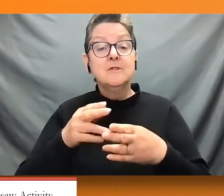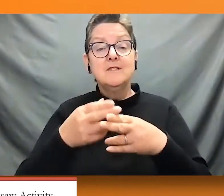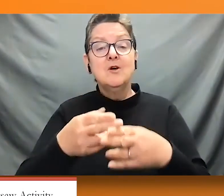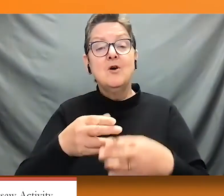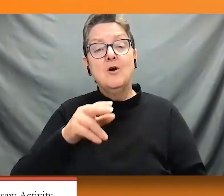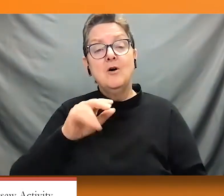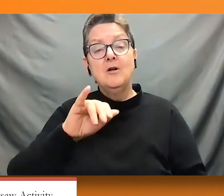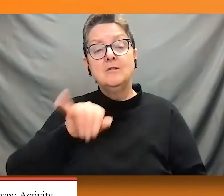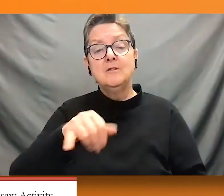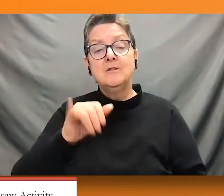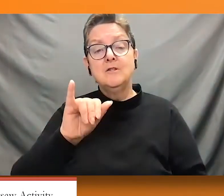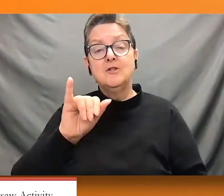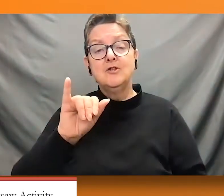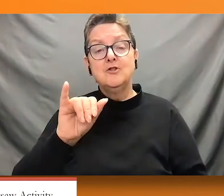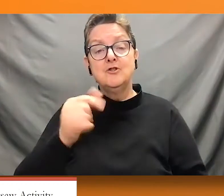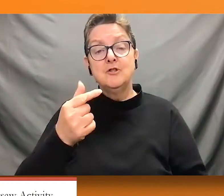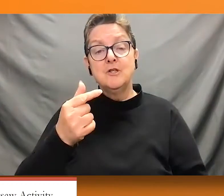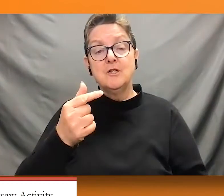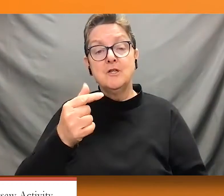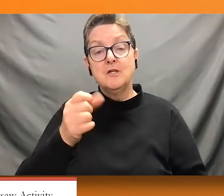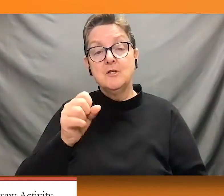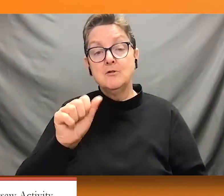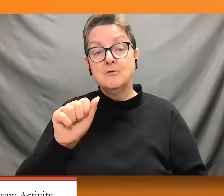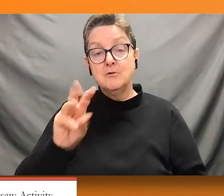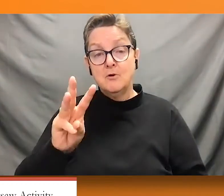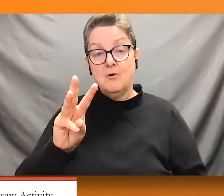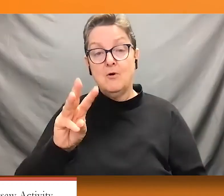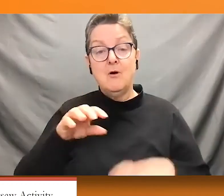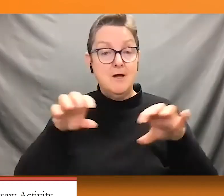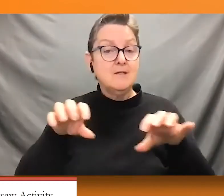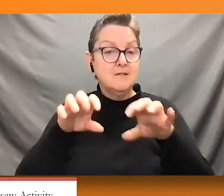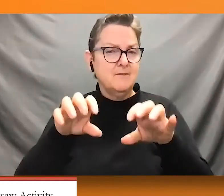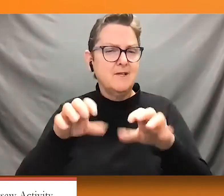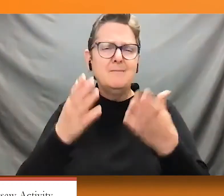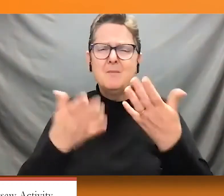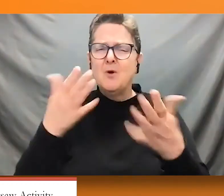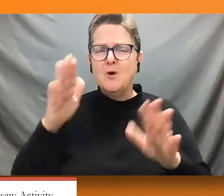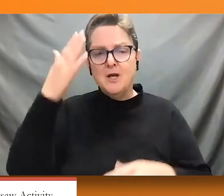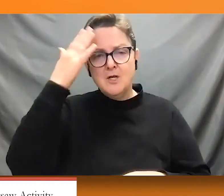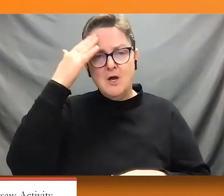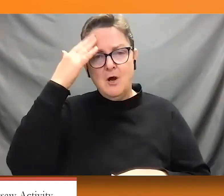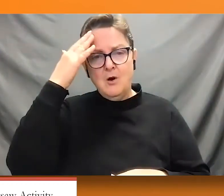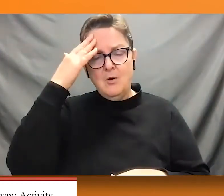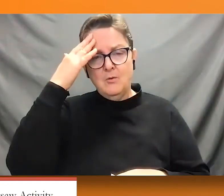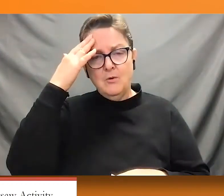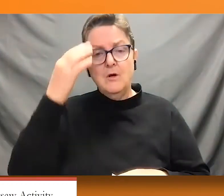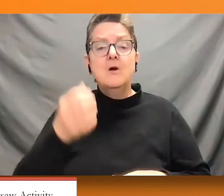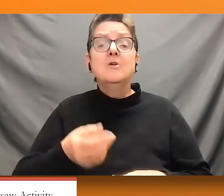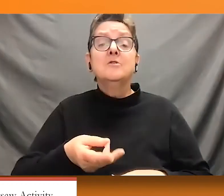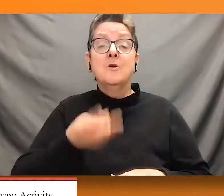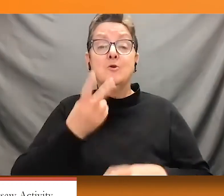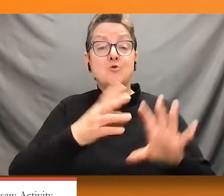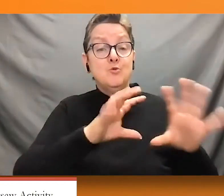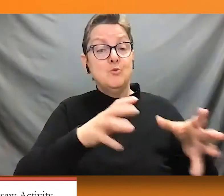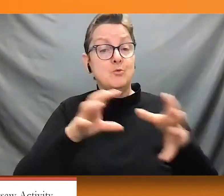Another activity that you can do is called jigsaw activity-- you might be familiar with this-- where you have--each student is in two groups.